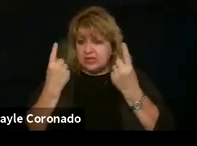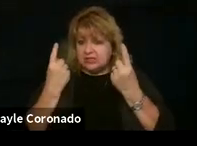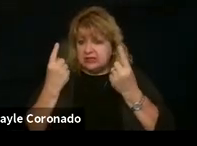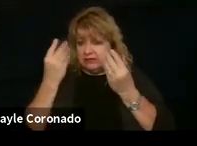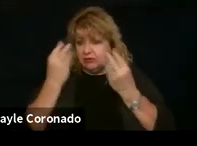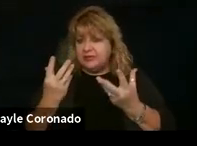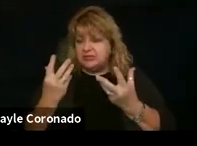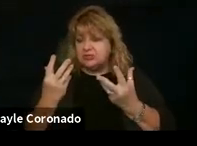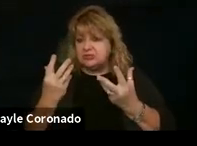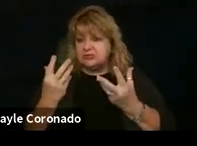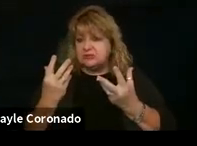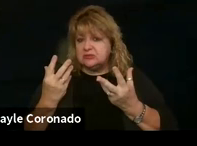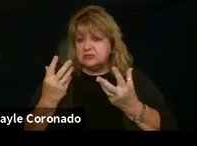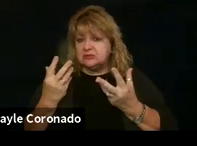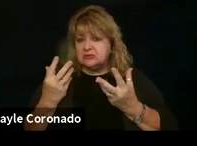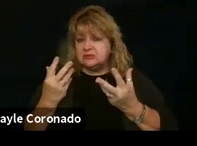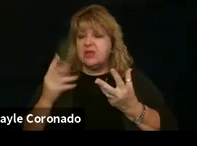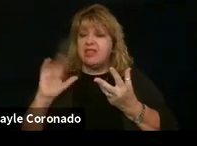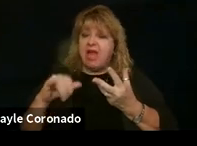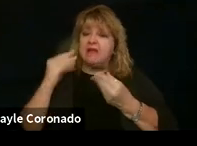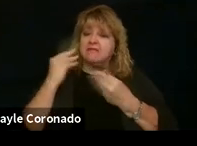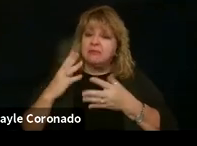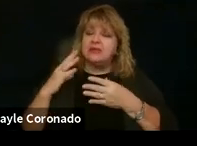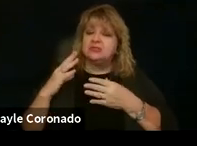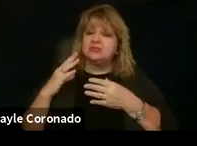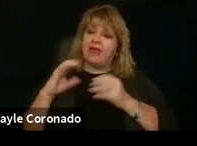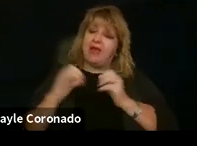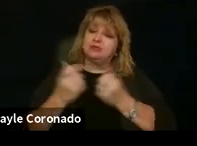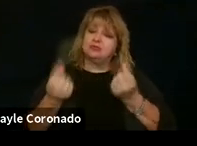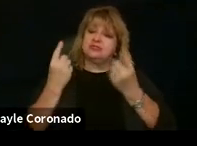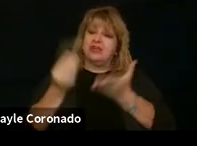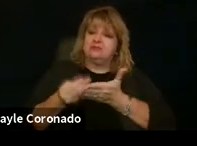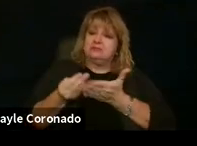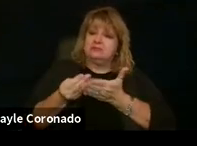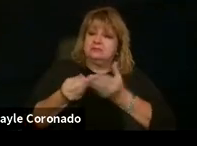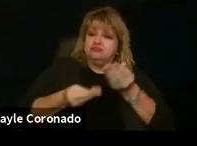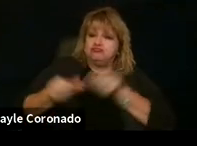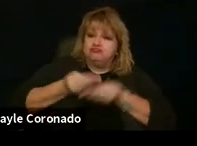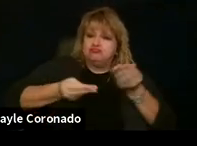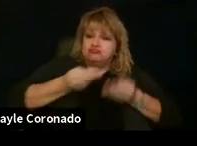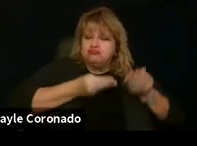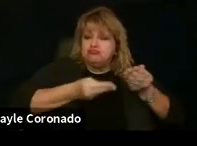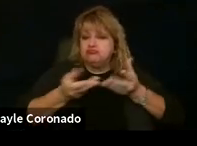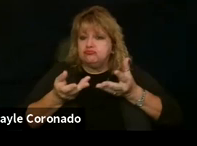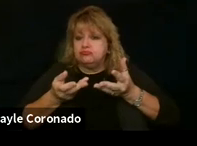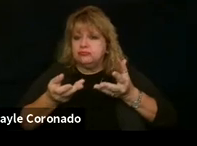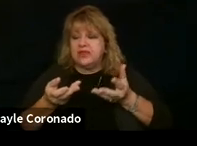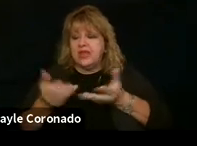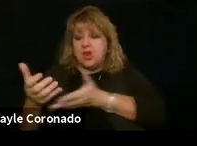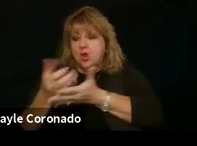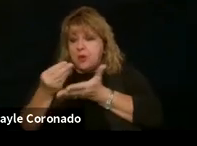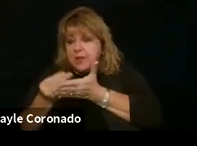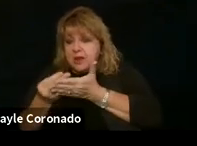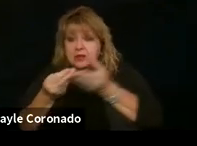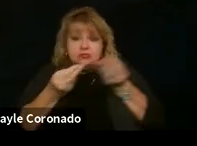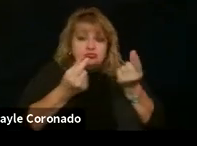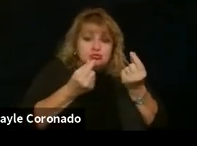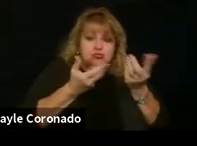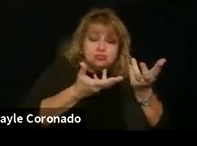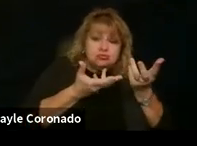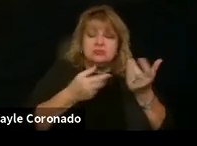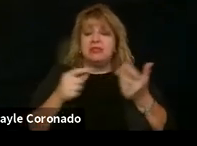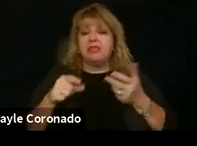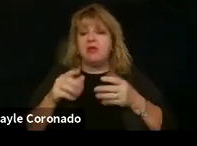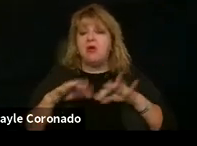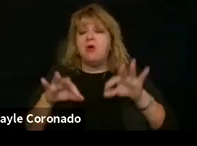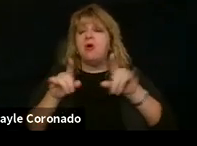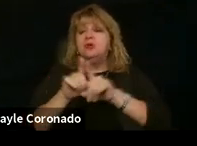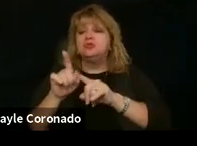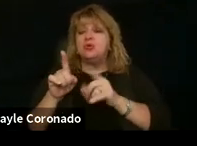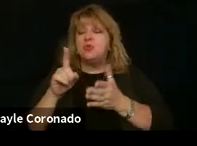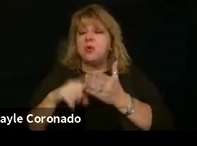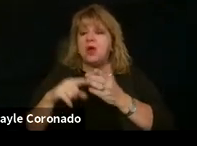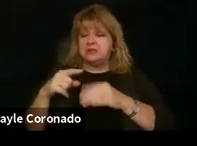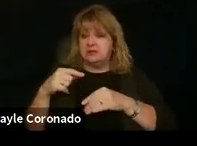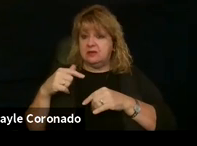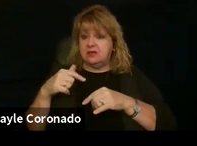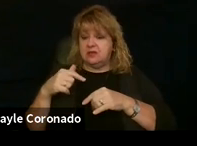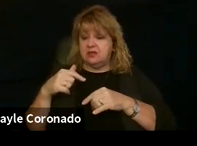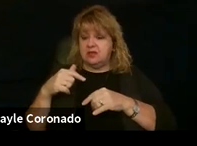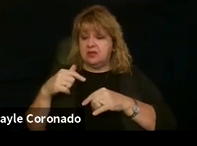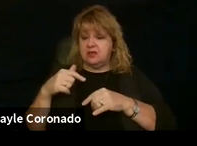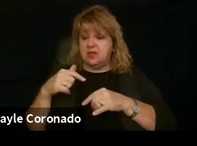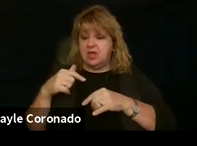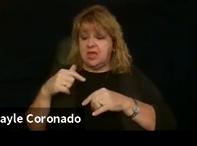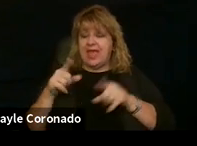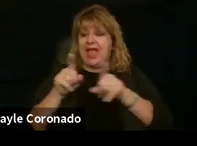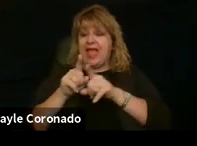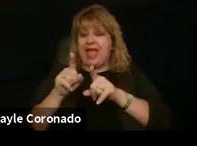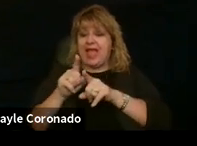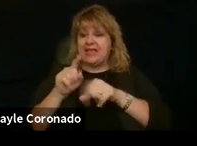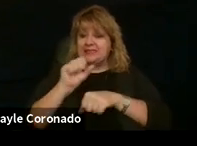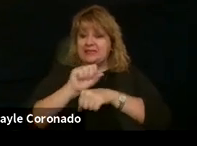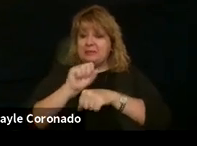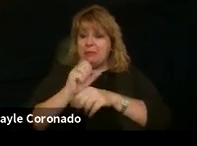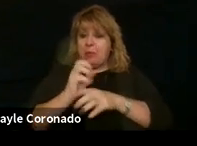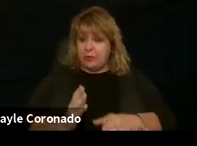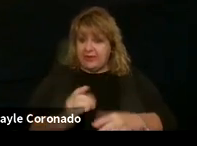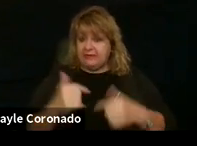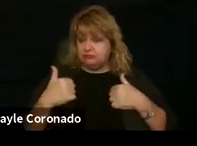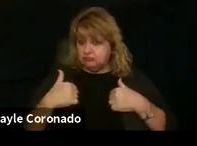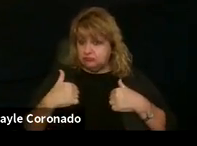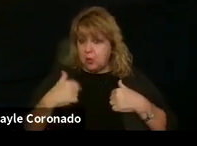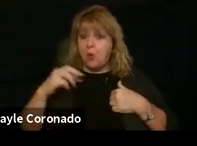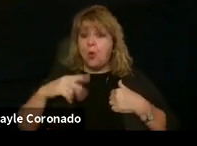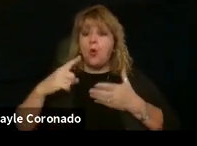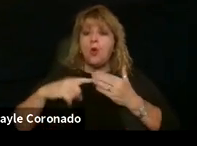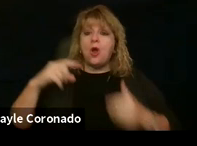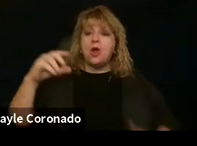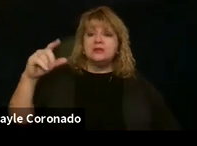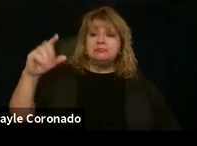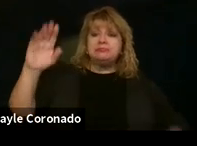It's going to be information dealing with that. They're also going to learn how to understand the importance about the needs, the importance of what an employee will need or employer need will need or is looking for in an employee.